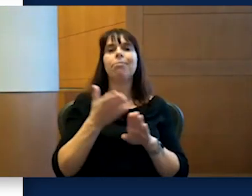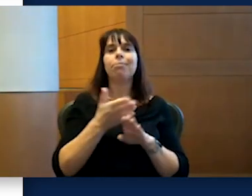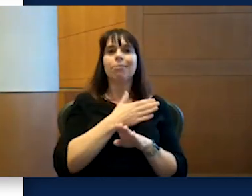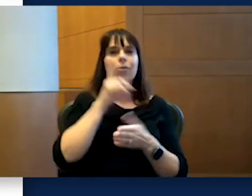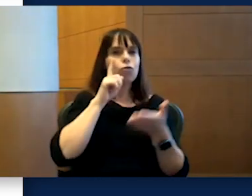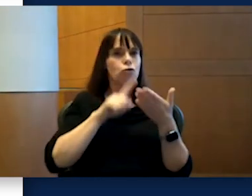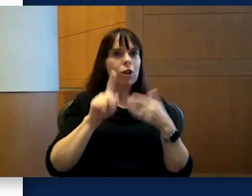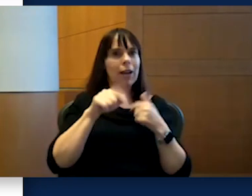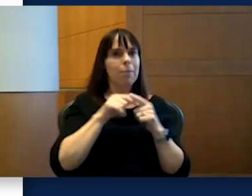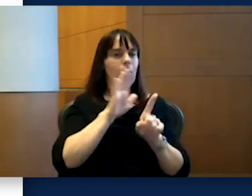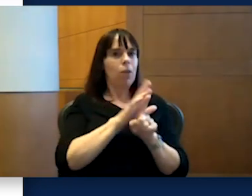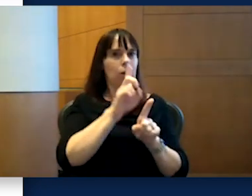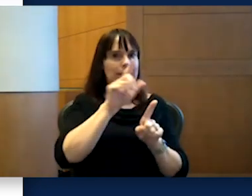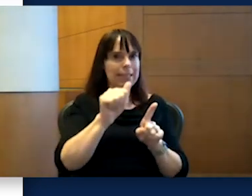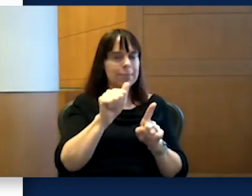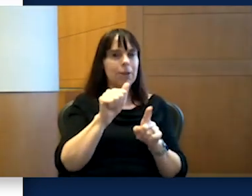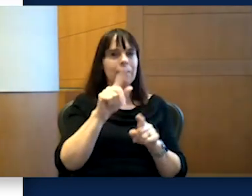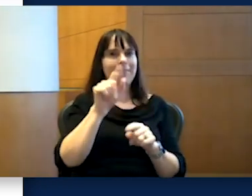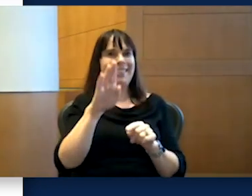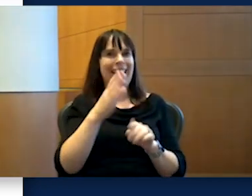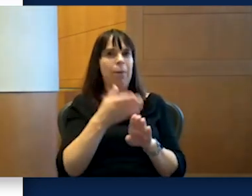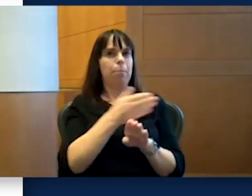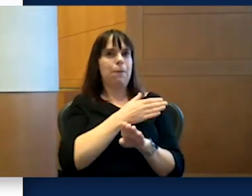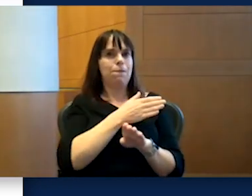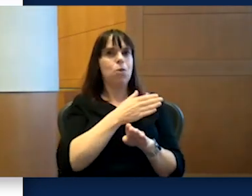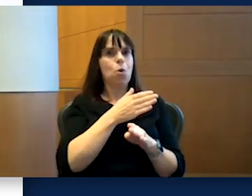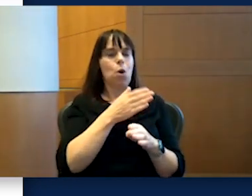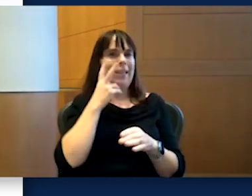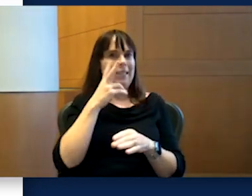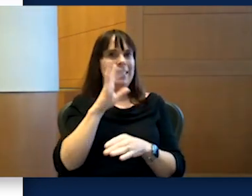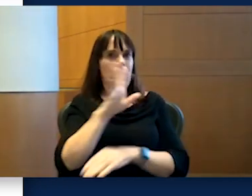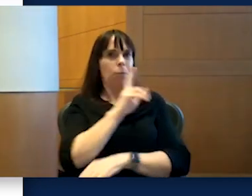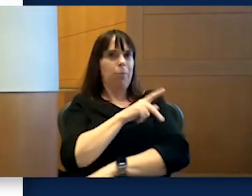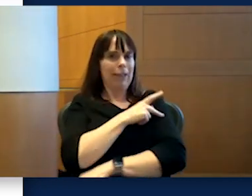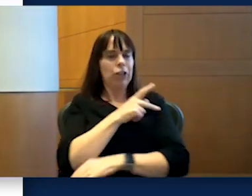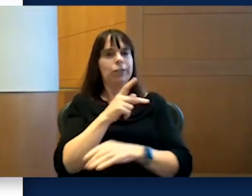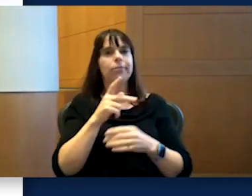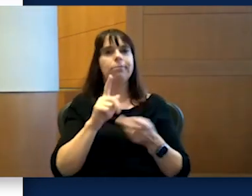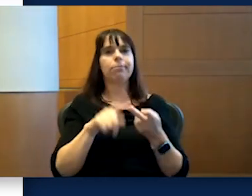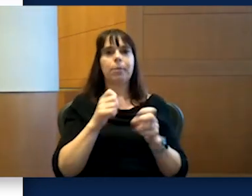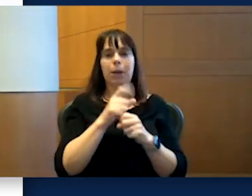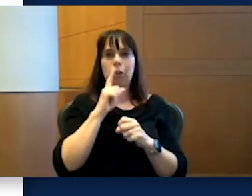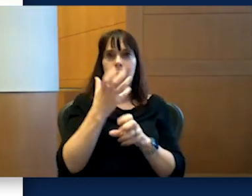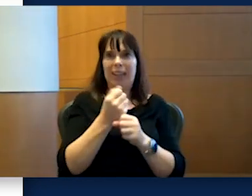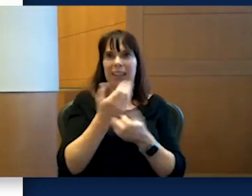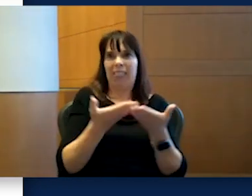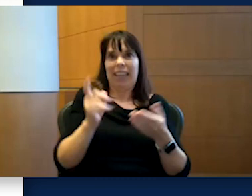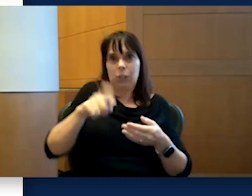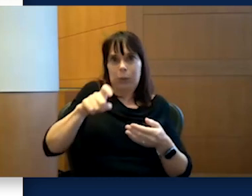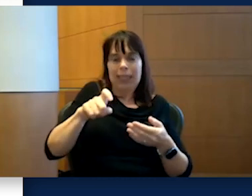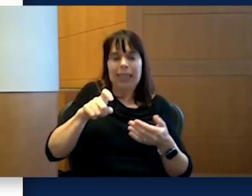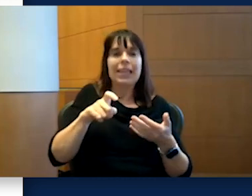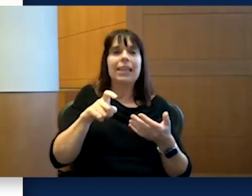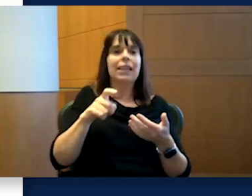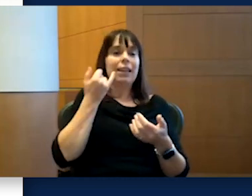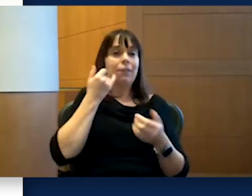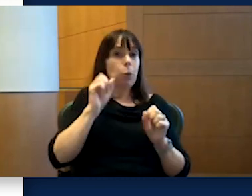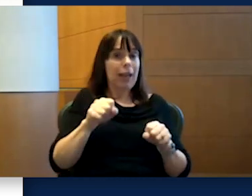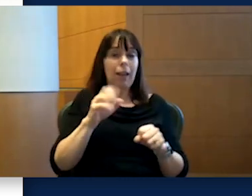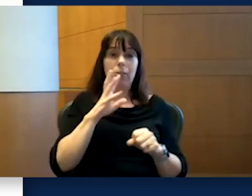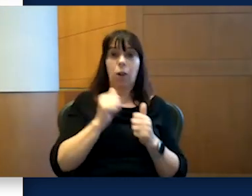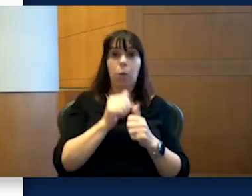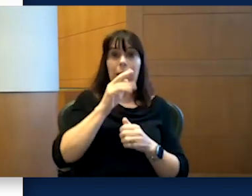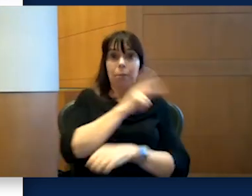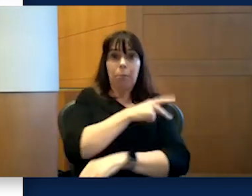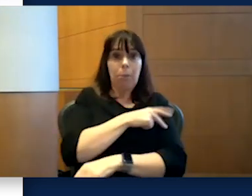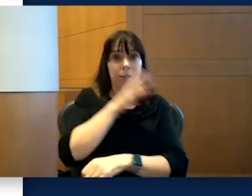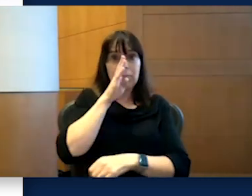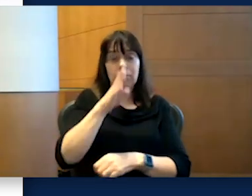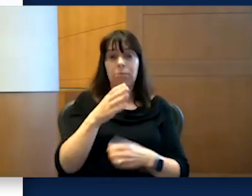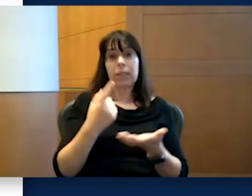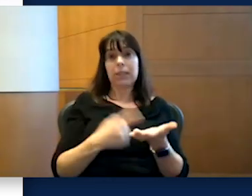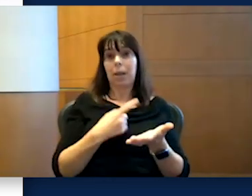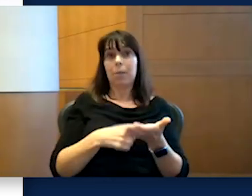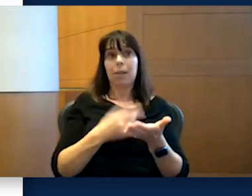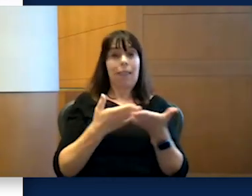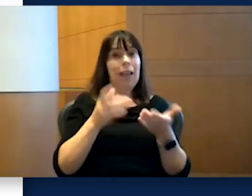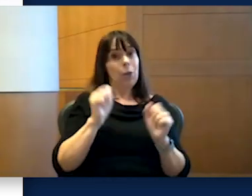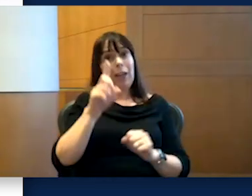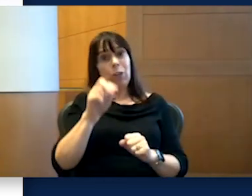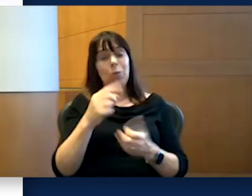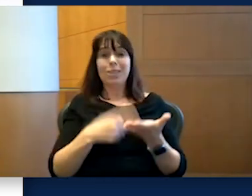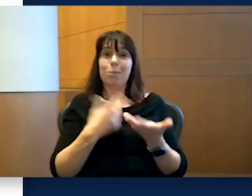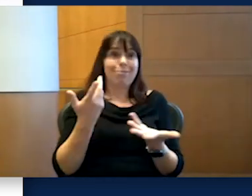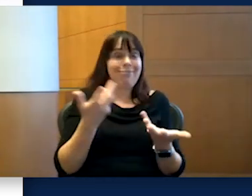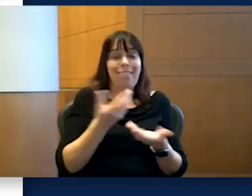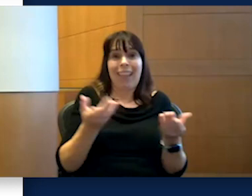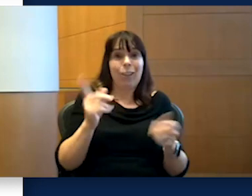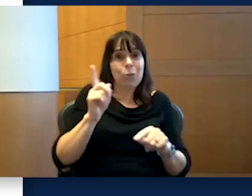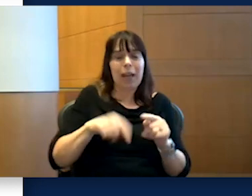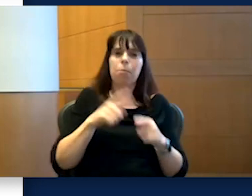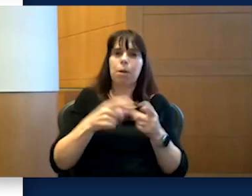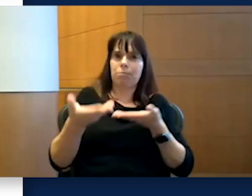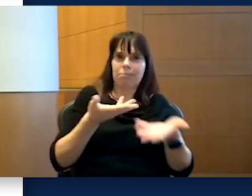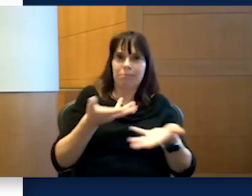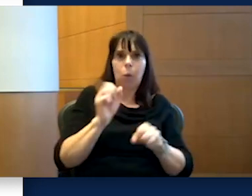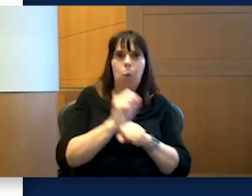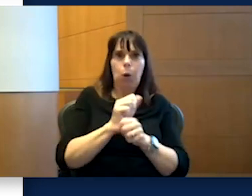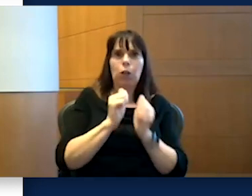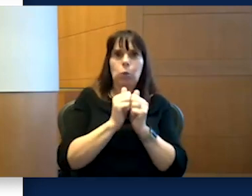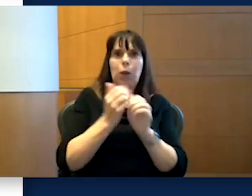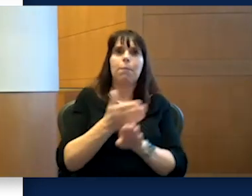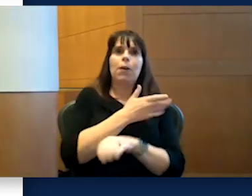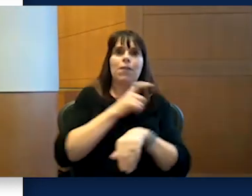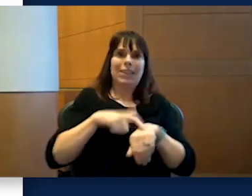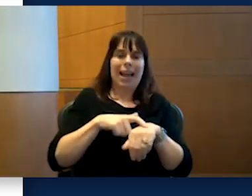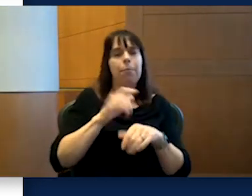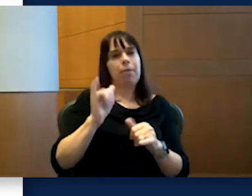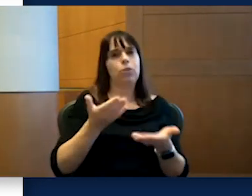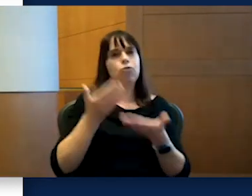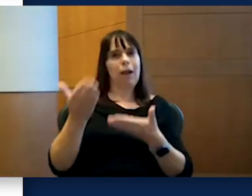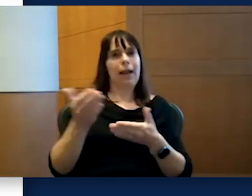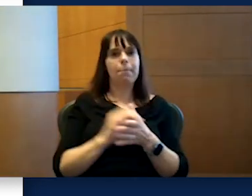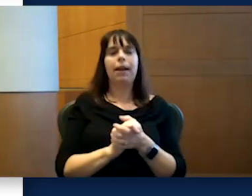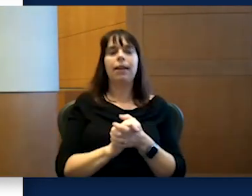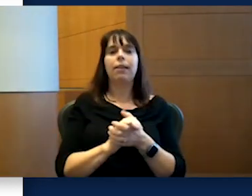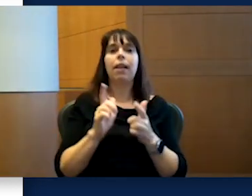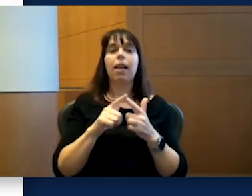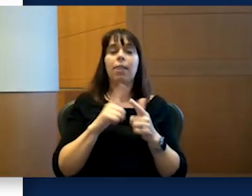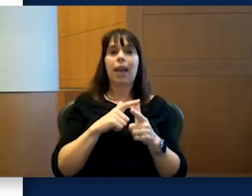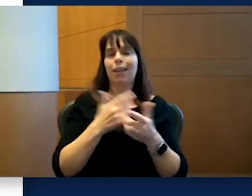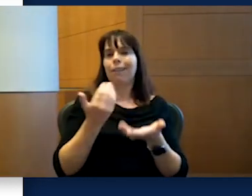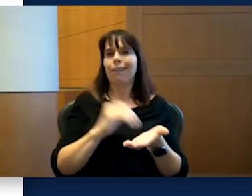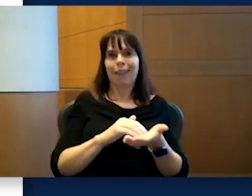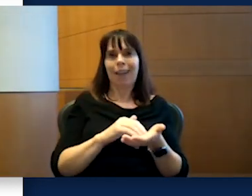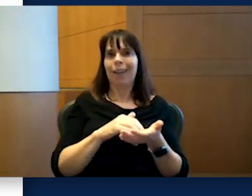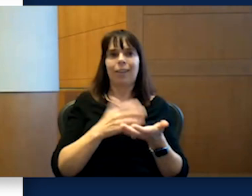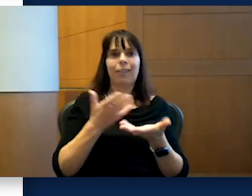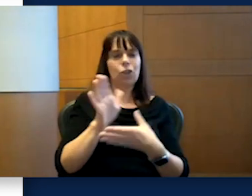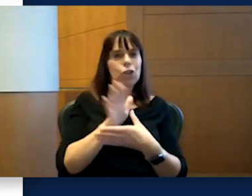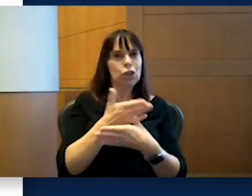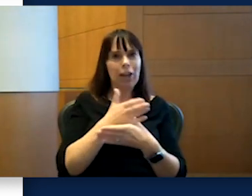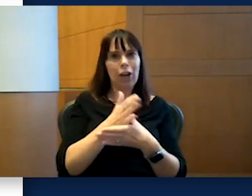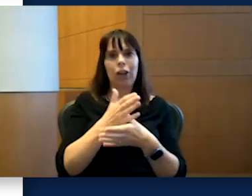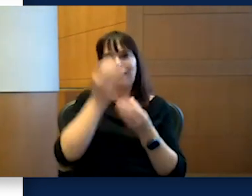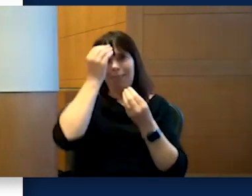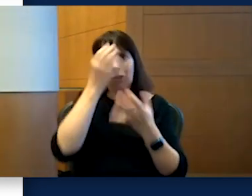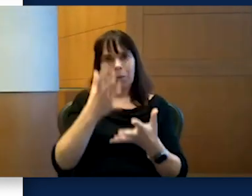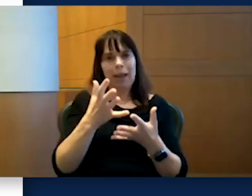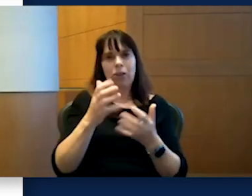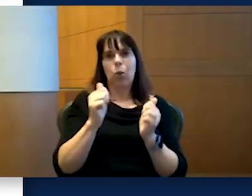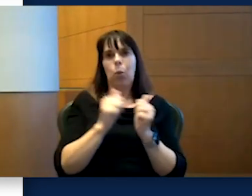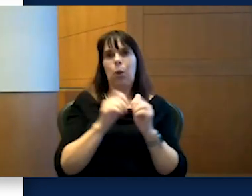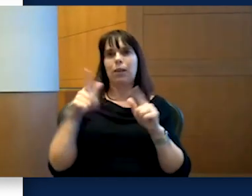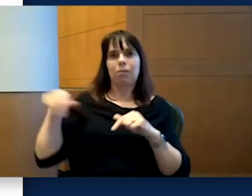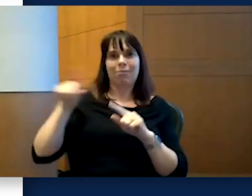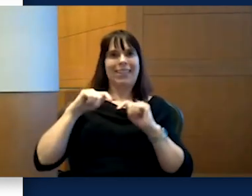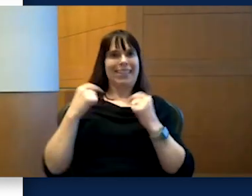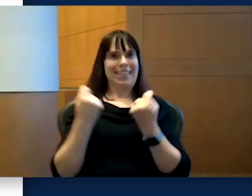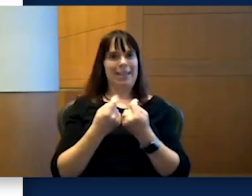And then once again, share information with the team.